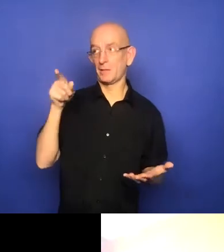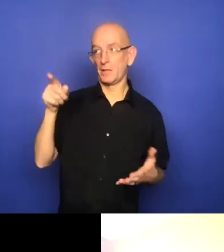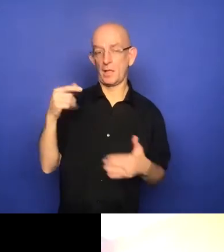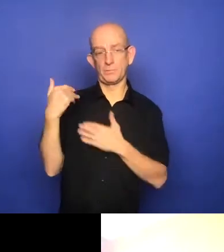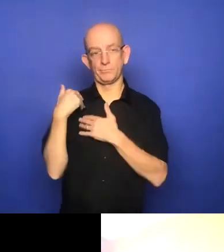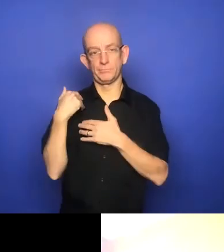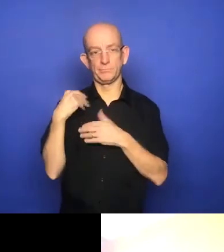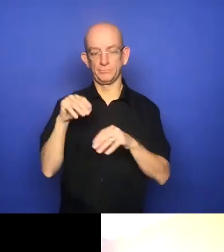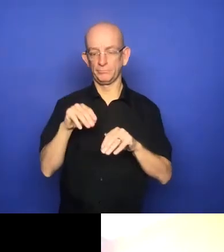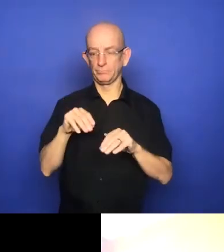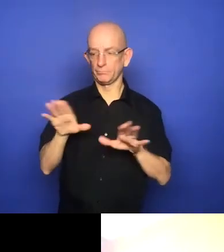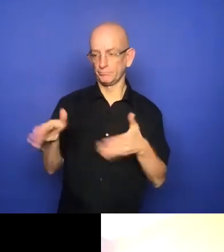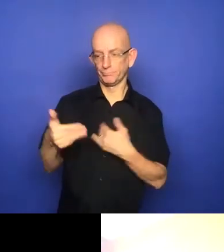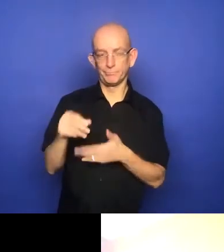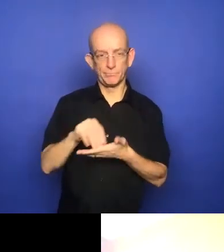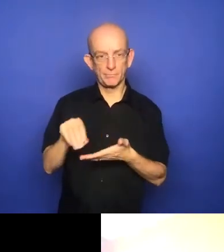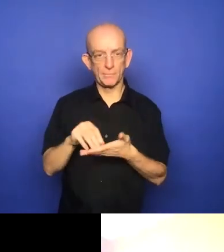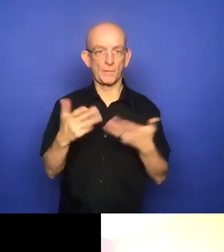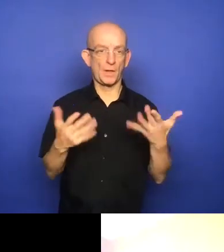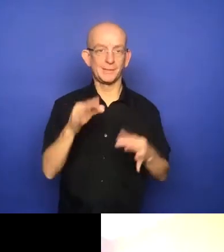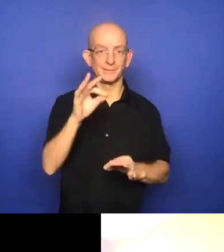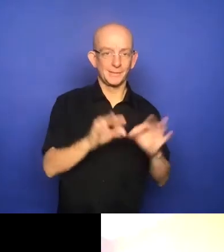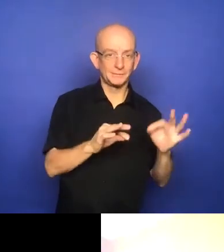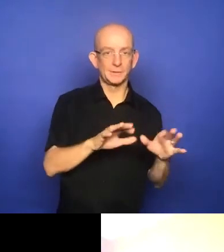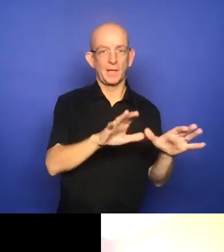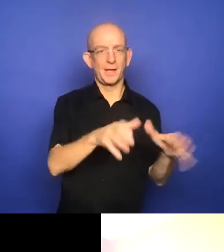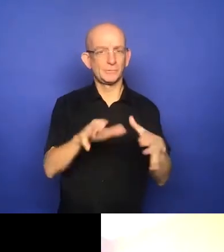National Bureau of Statistics or other agencies are designing programmes and